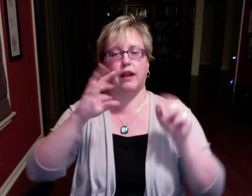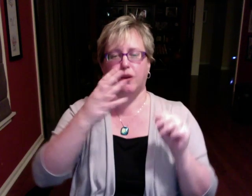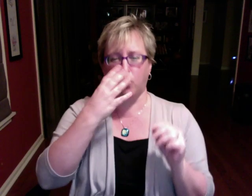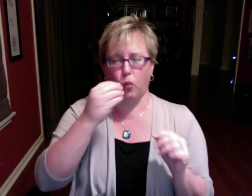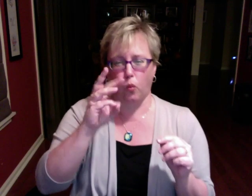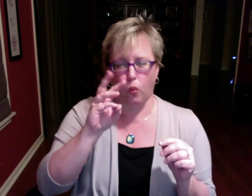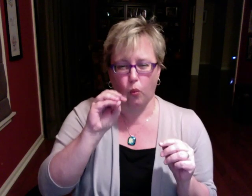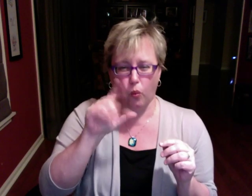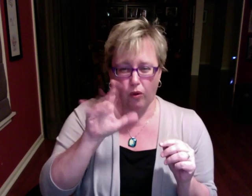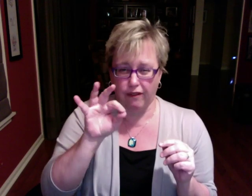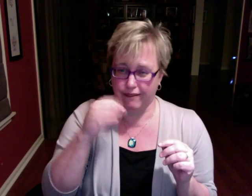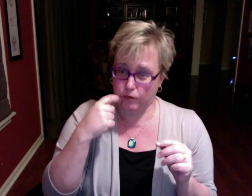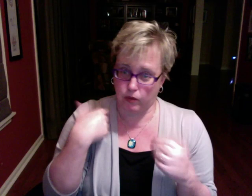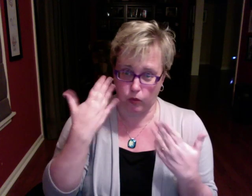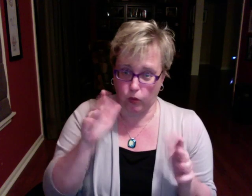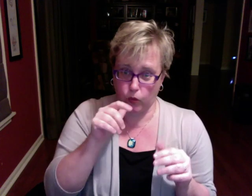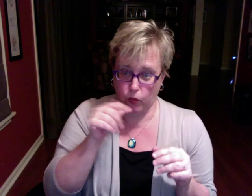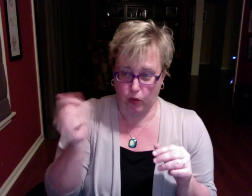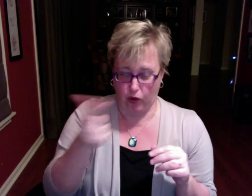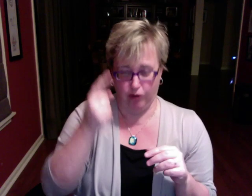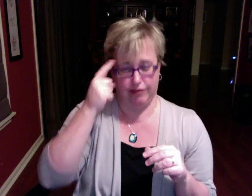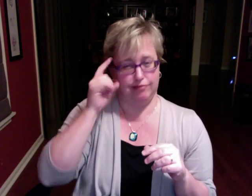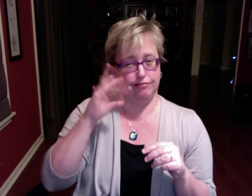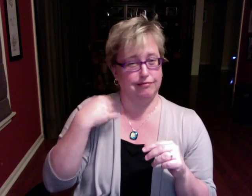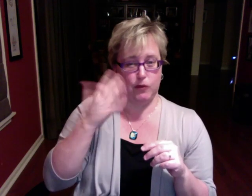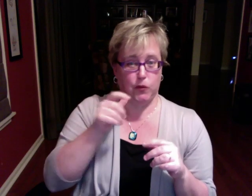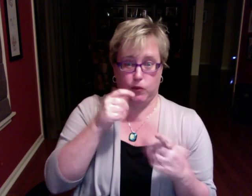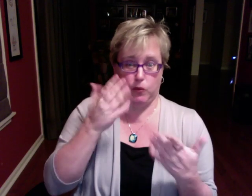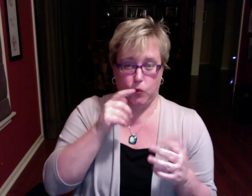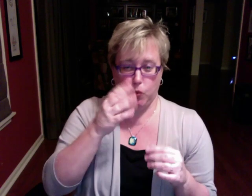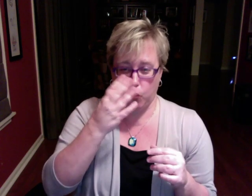for Wolf Blitzer - to the amazement of others in my group, I didn’t know who he was. That